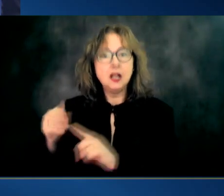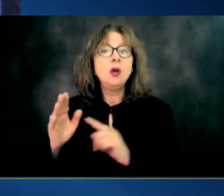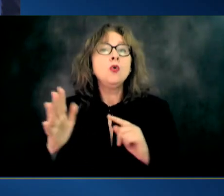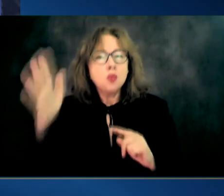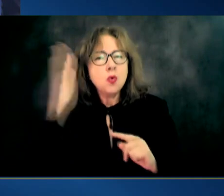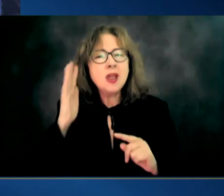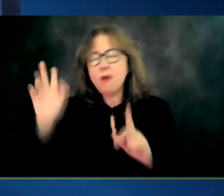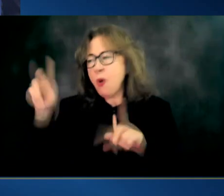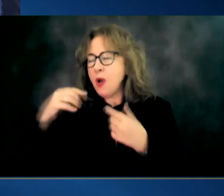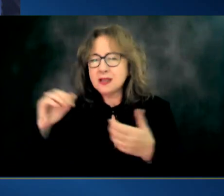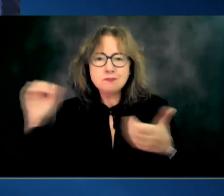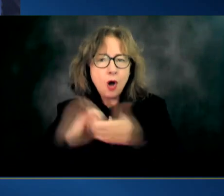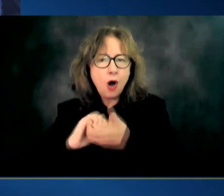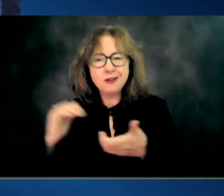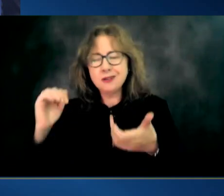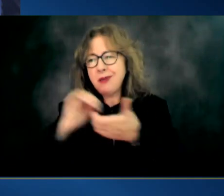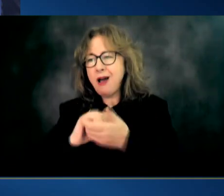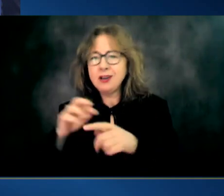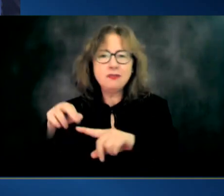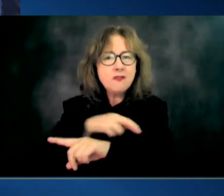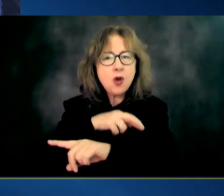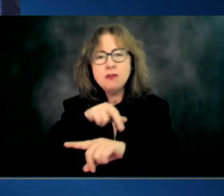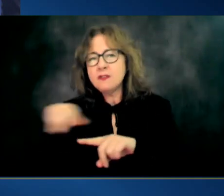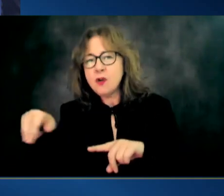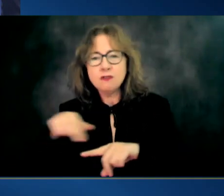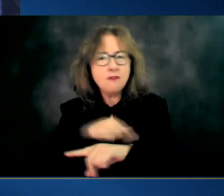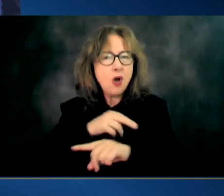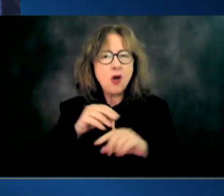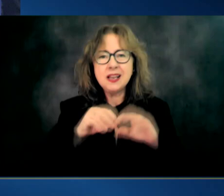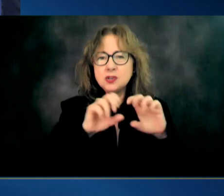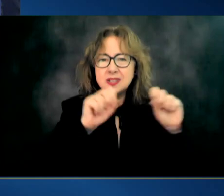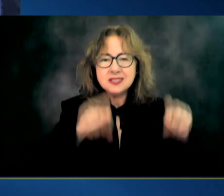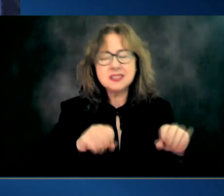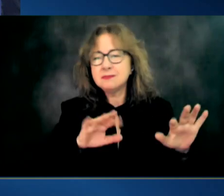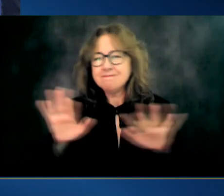always referring patients into the system of care, as they have done historically,